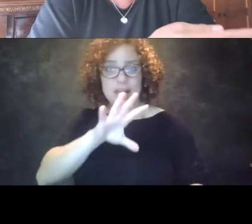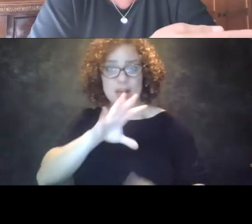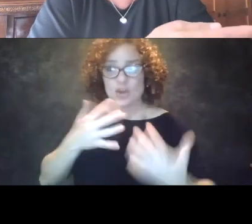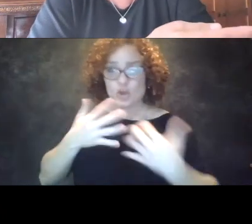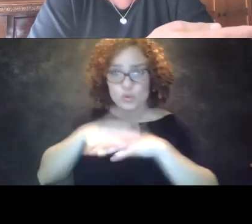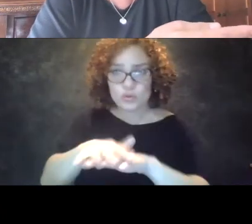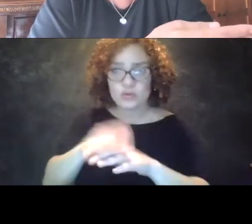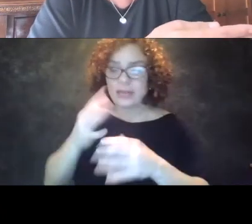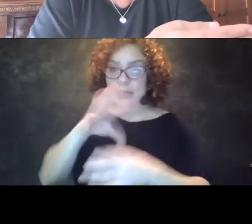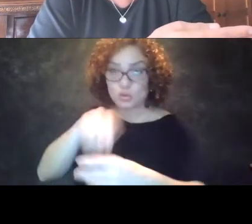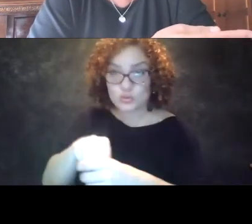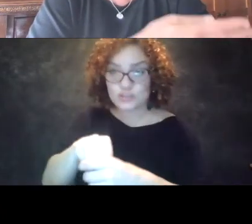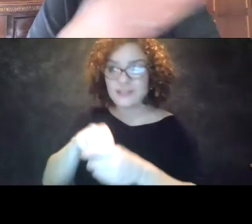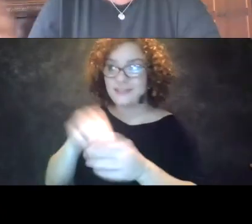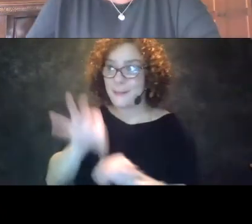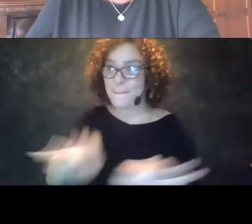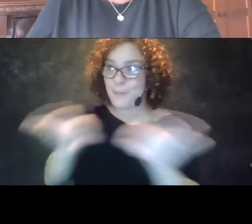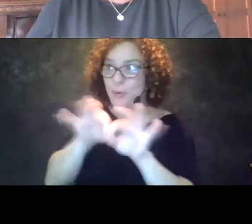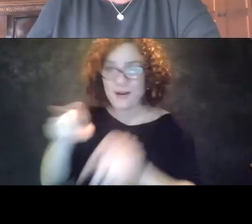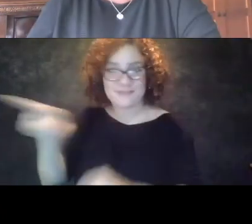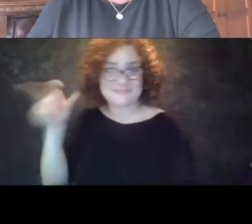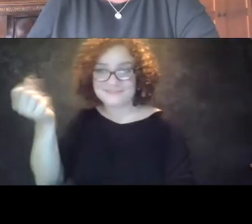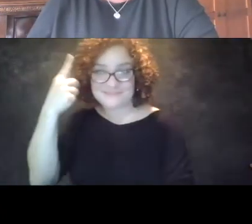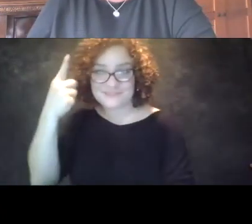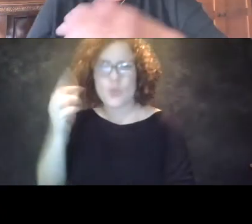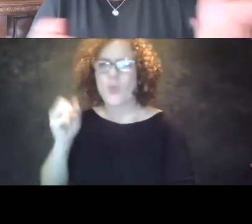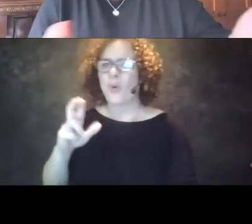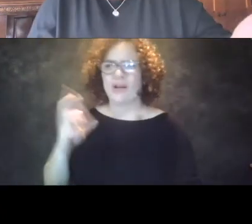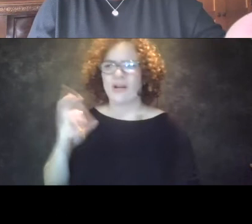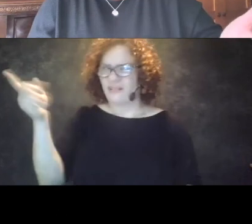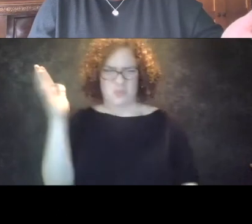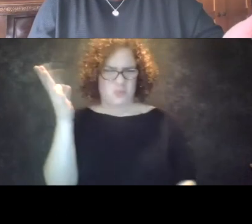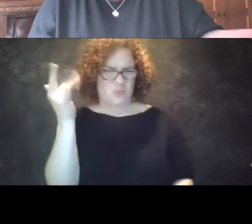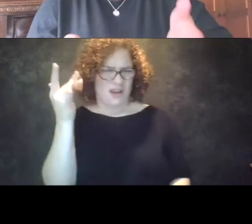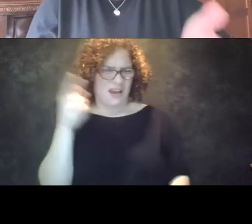to have friends with a wide variety of peers peers with and without disabilities, then